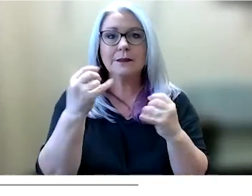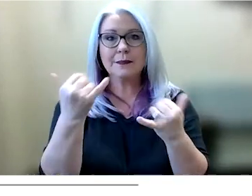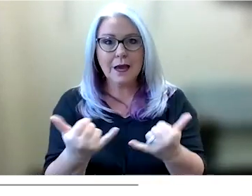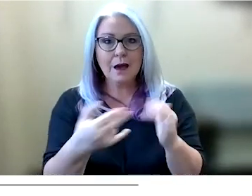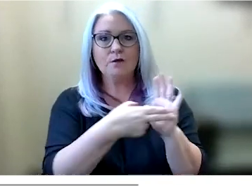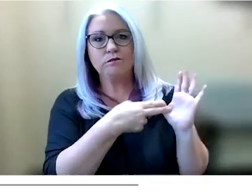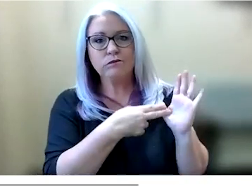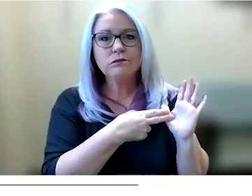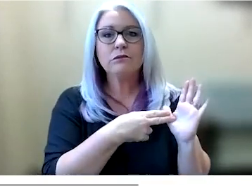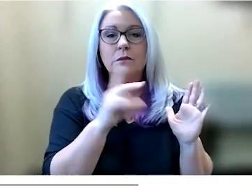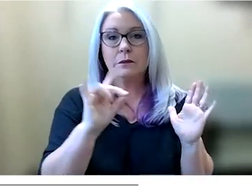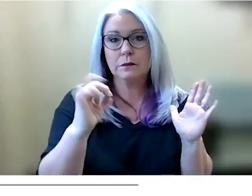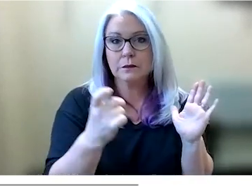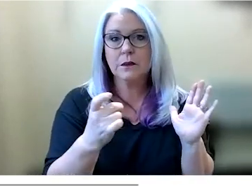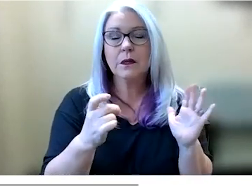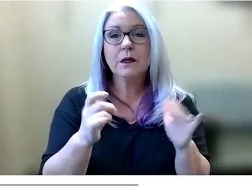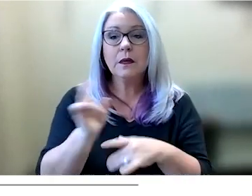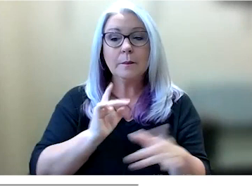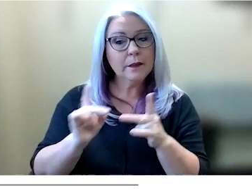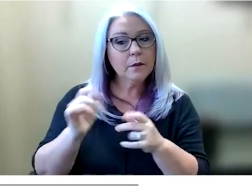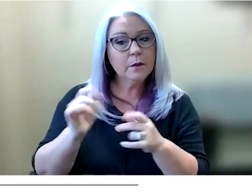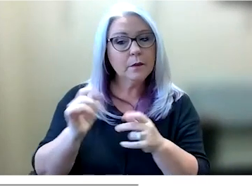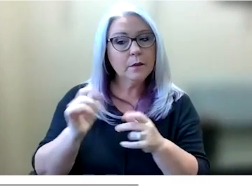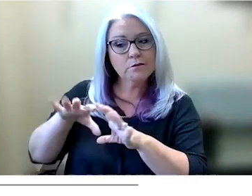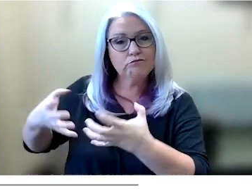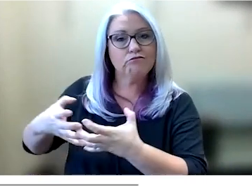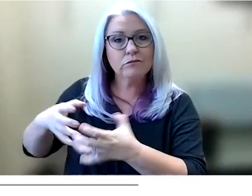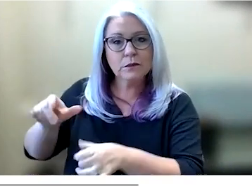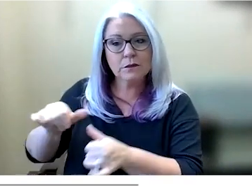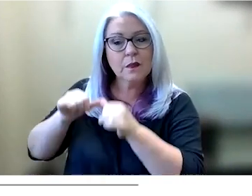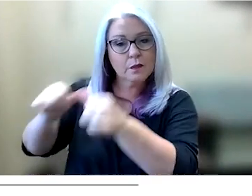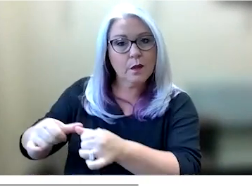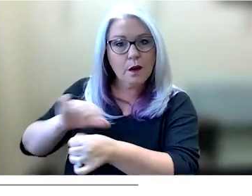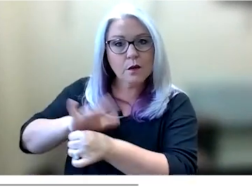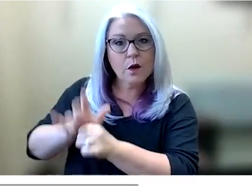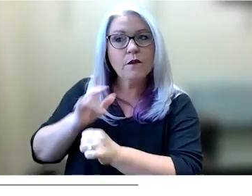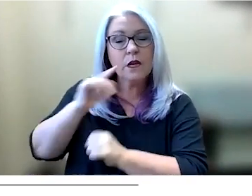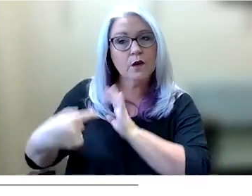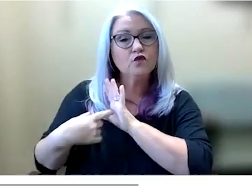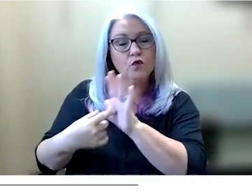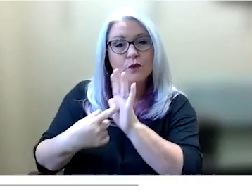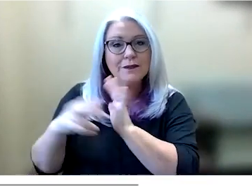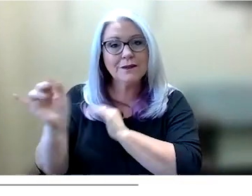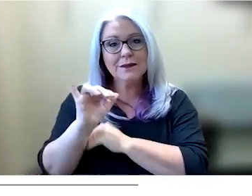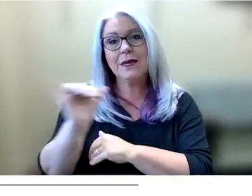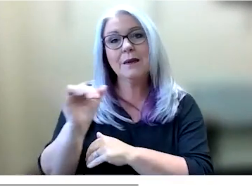And we are finding as an under lying diagnosis. So that is another important one if you